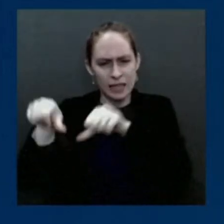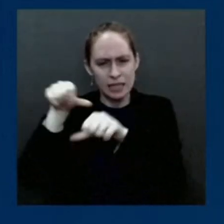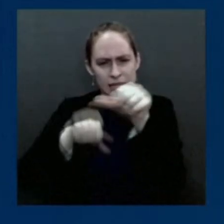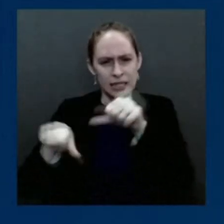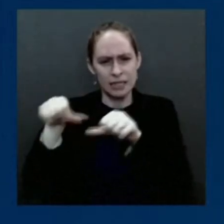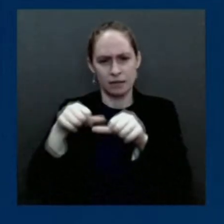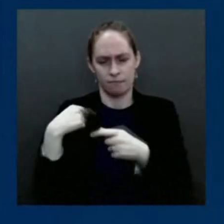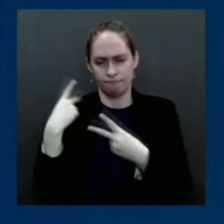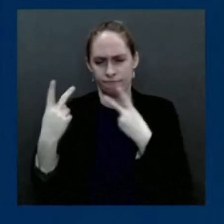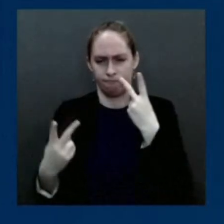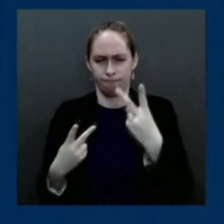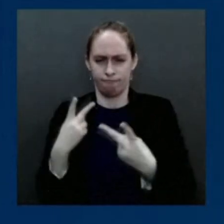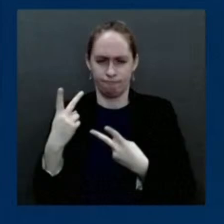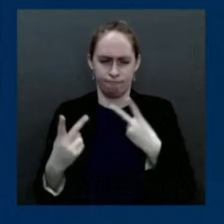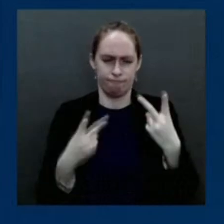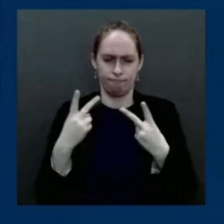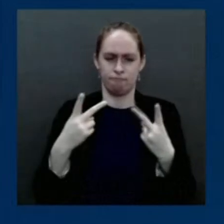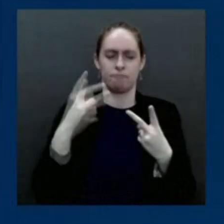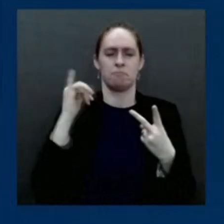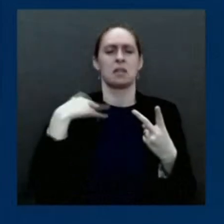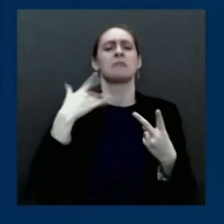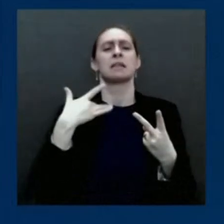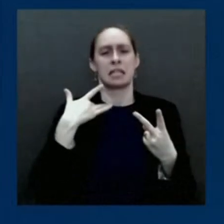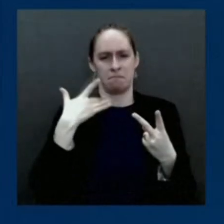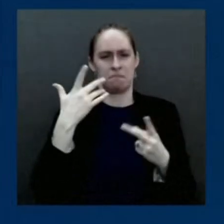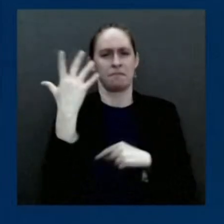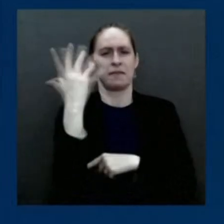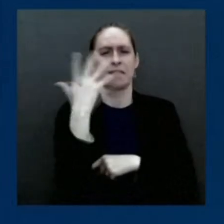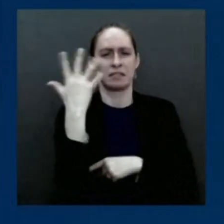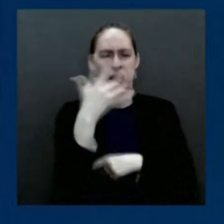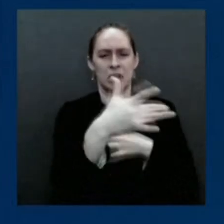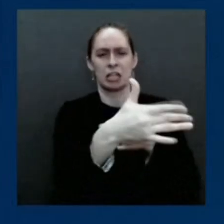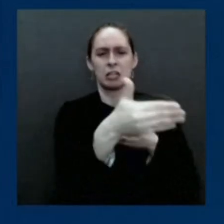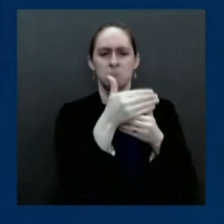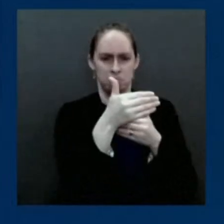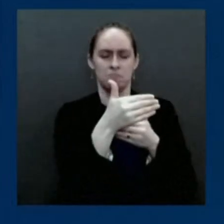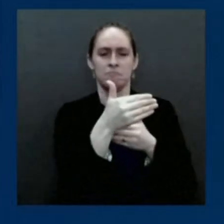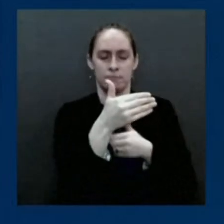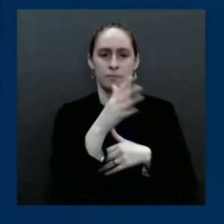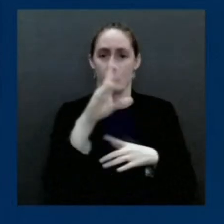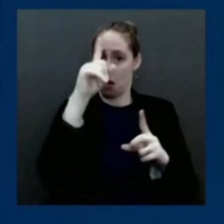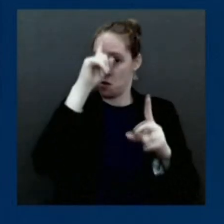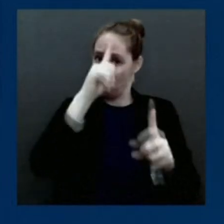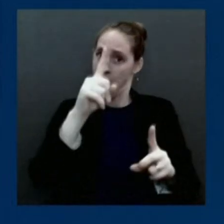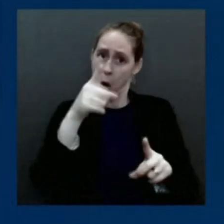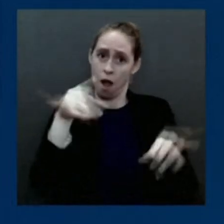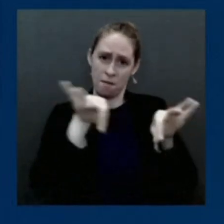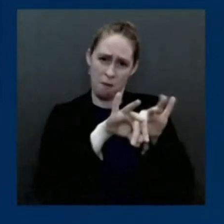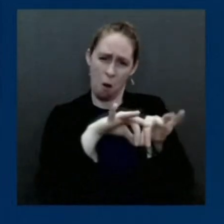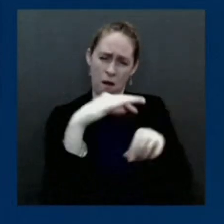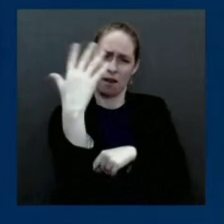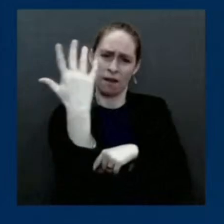IN THE 85 TO 90% RANGE SO IF A PERSON CAN ISOLATE FOR THE FIRST FIVE DAYS THEY ABSOLUTELY